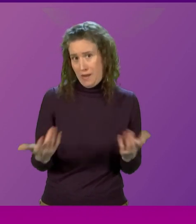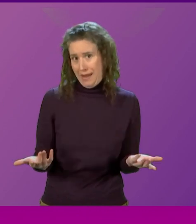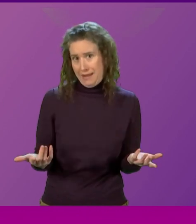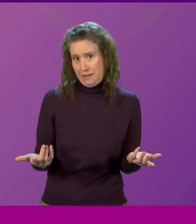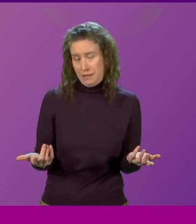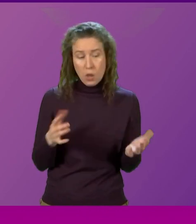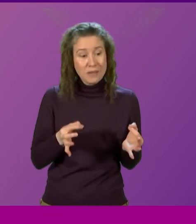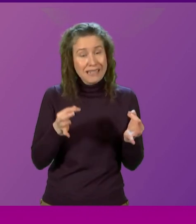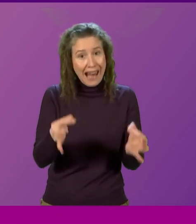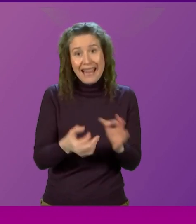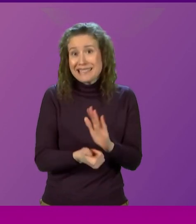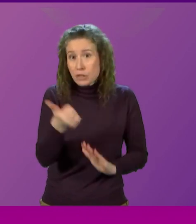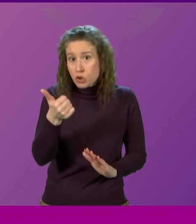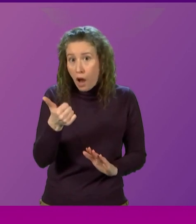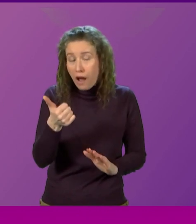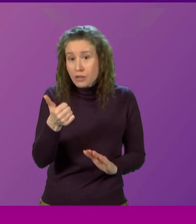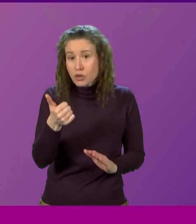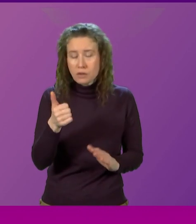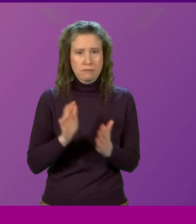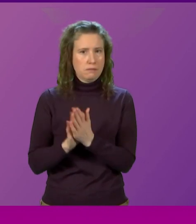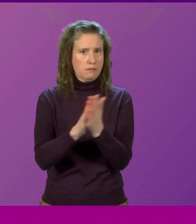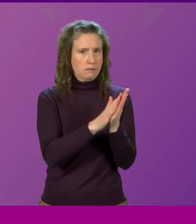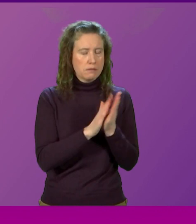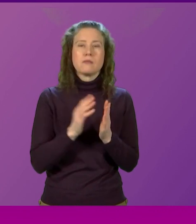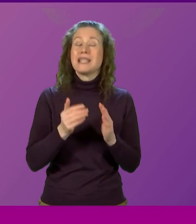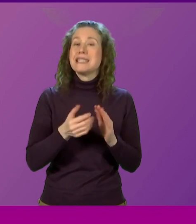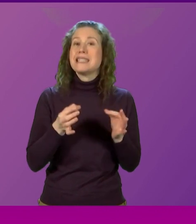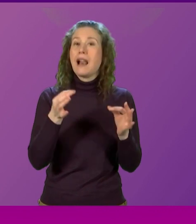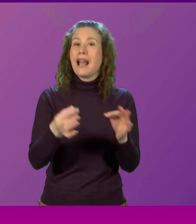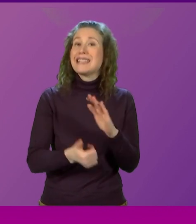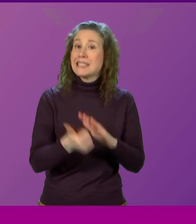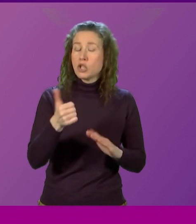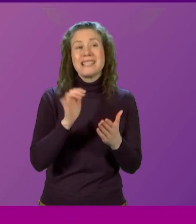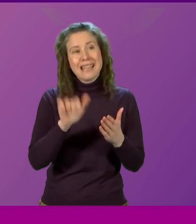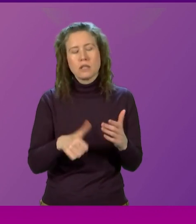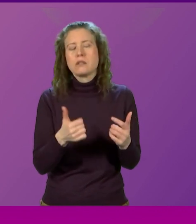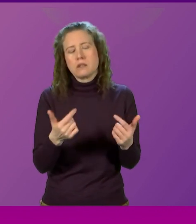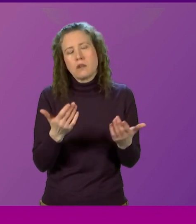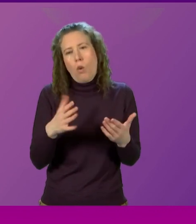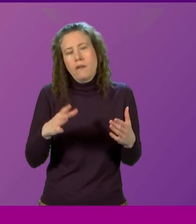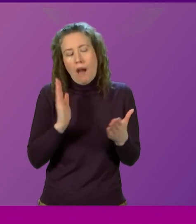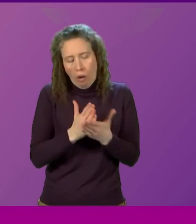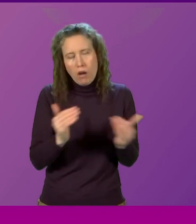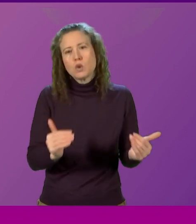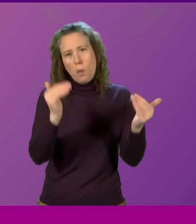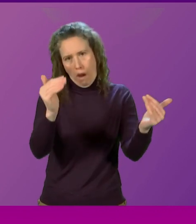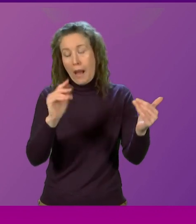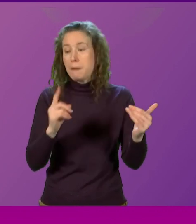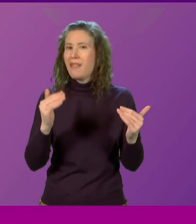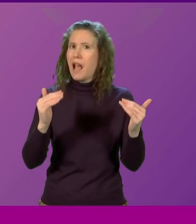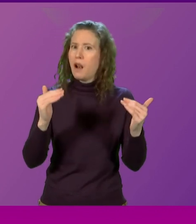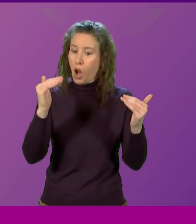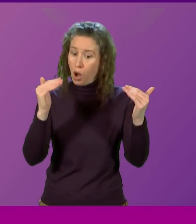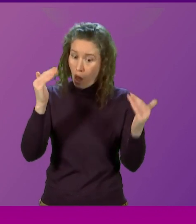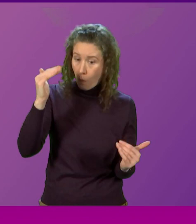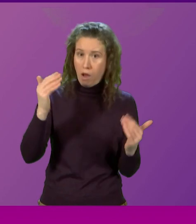Delayed discharges, although they are far too high, are lower than they are in England